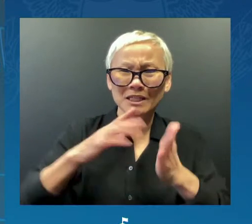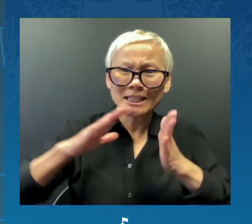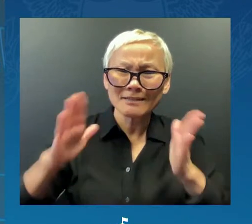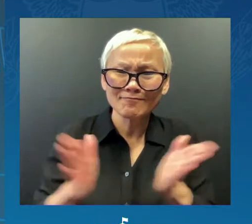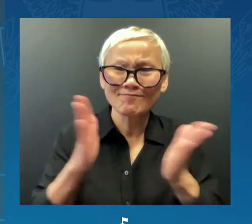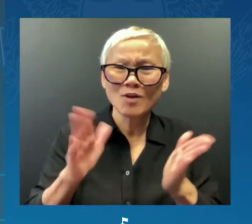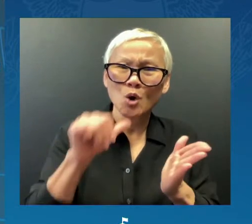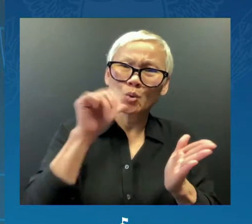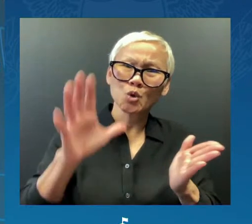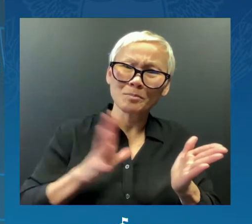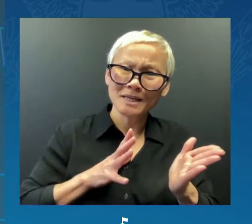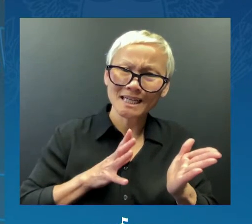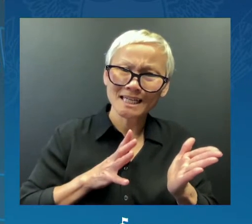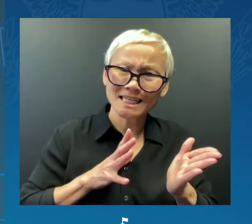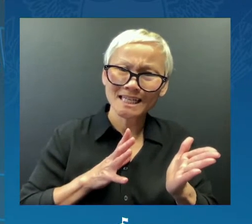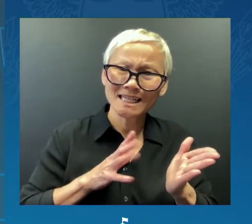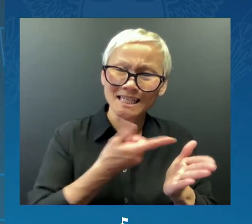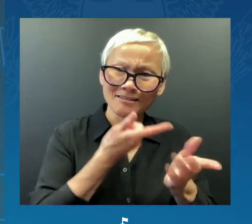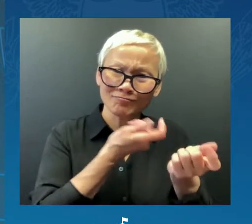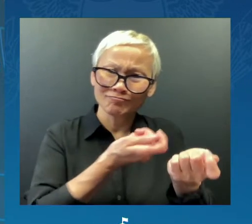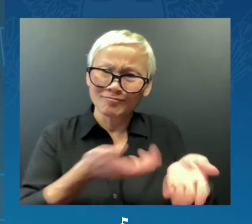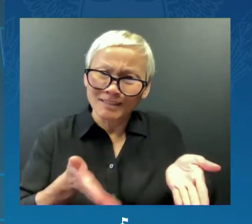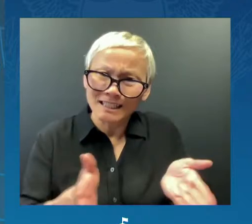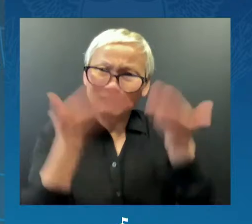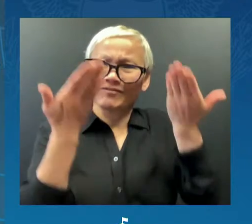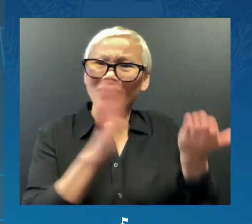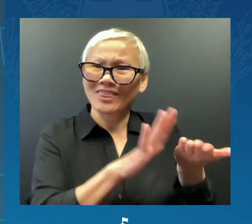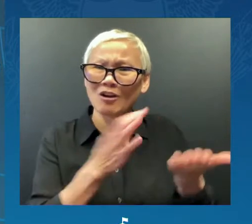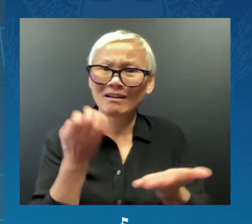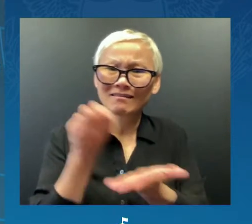you lift up the economic status of their children,